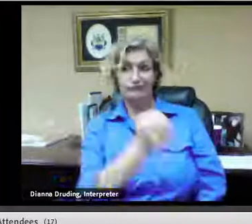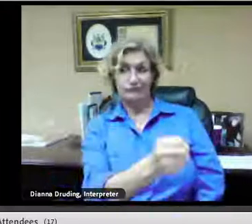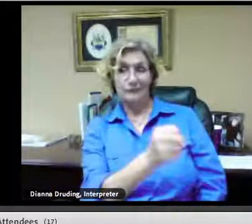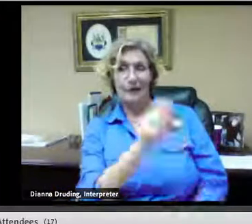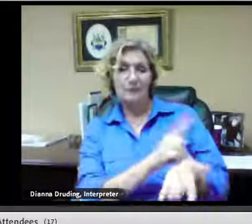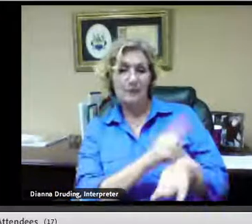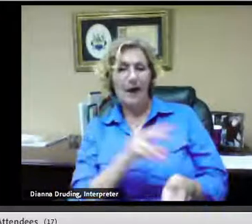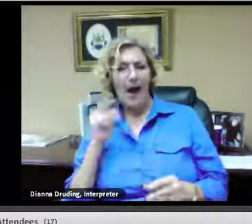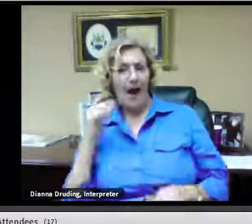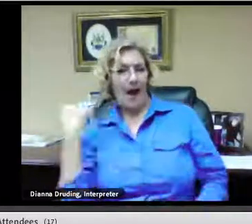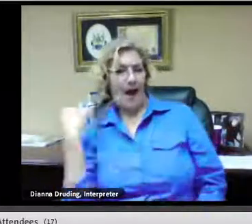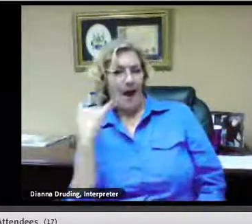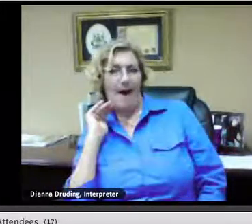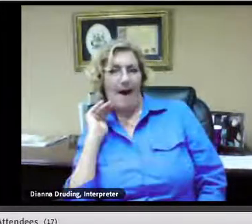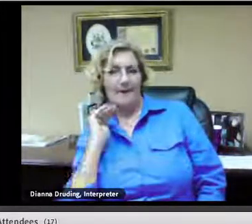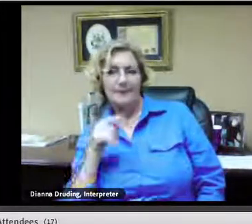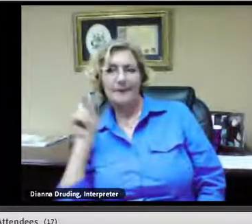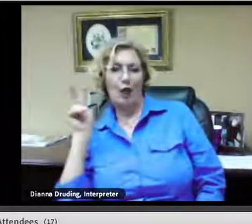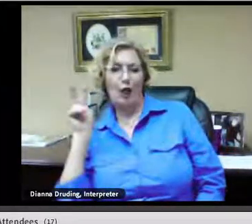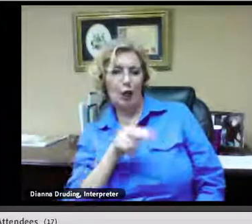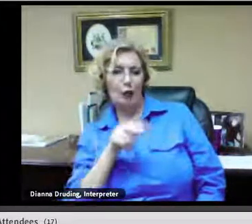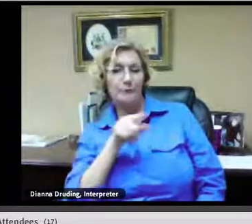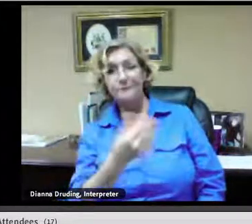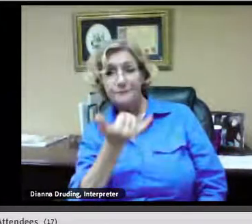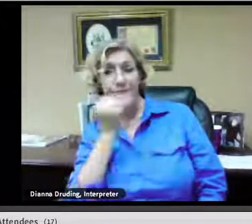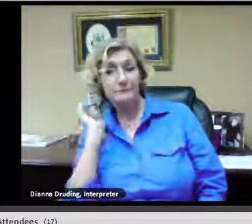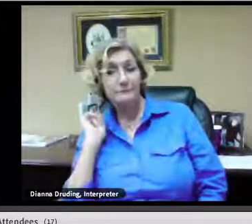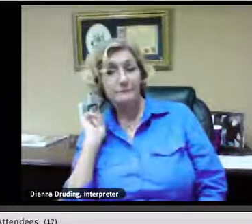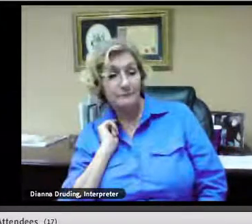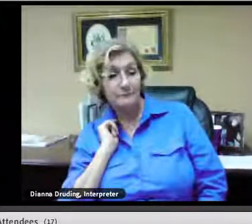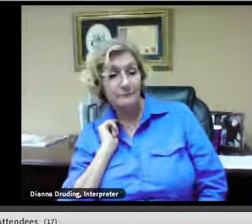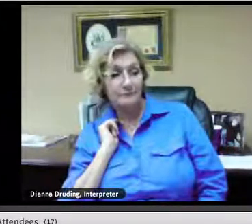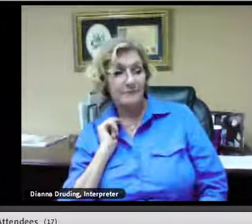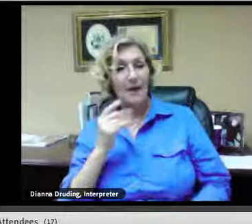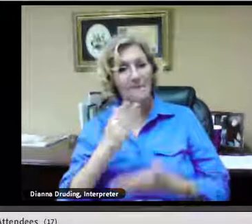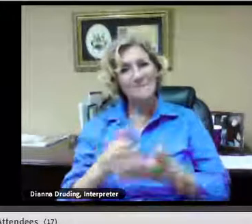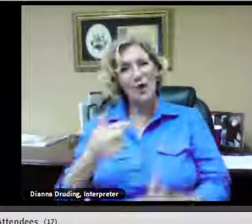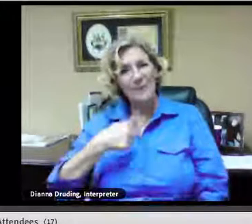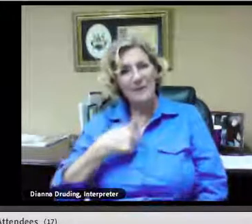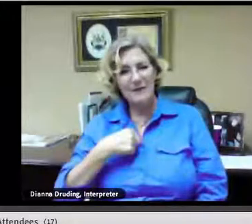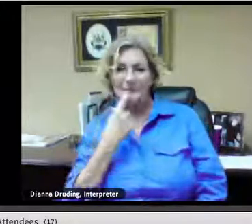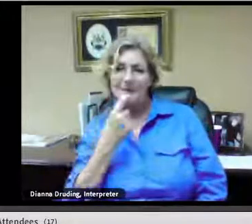there's also part of me that kind of says, "What's the point?" You know? He is who he is.